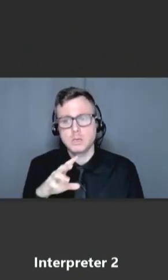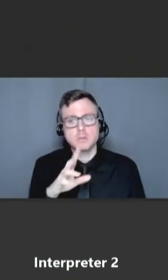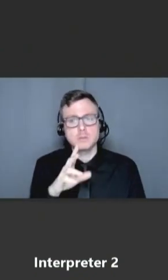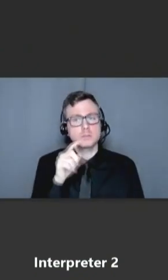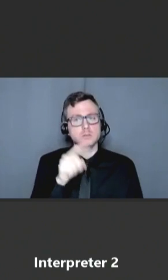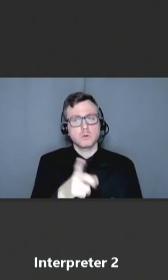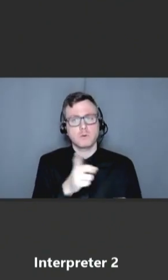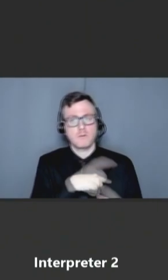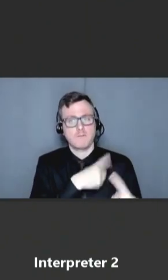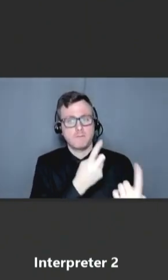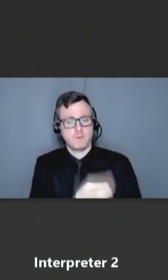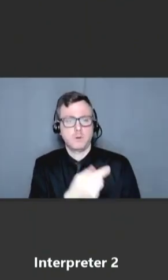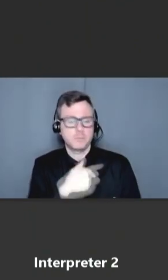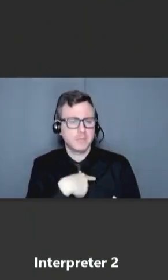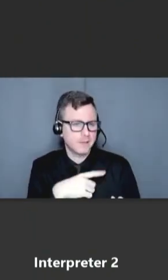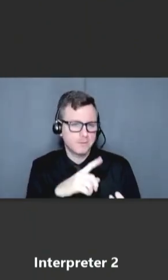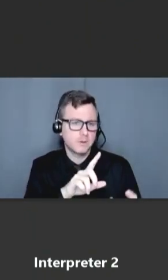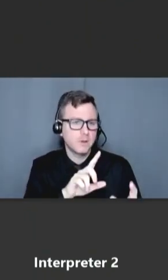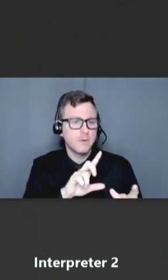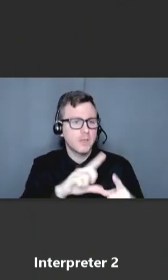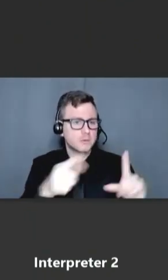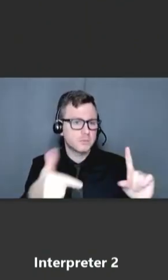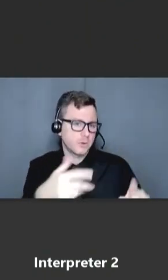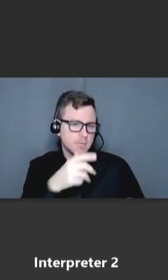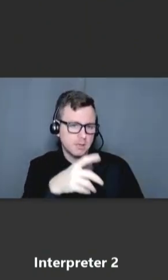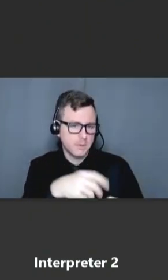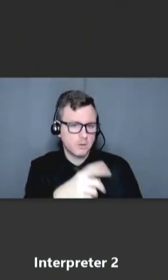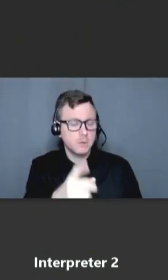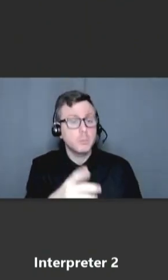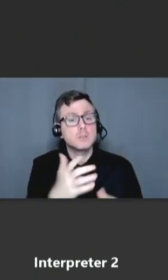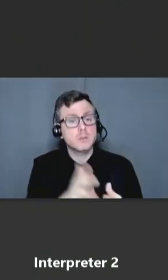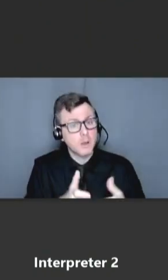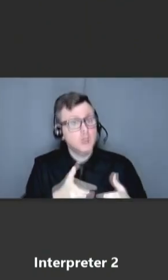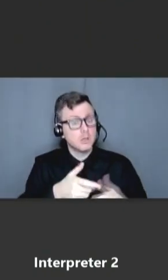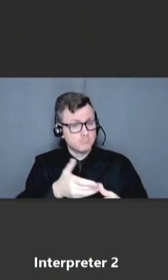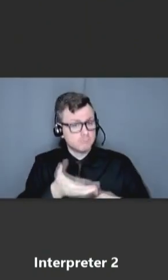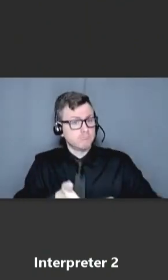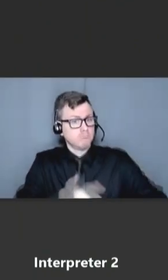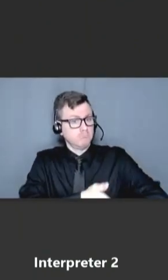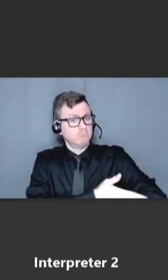comes to health outcome, and while there has been great progress made in adding sexual orientation,